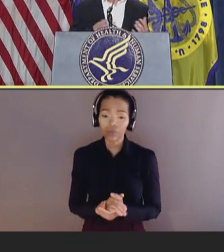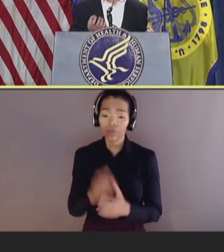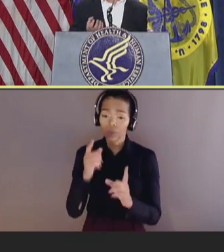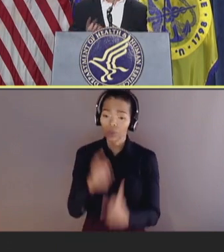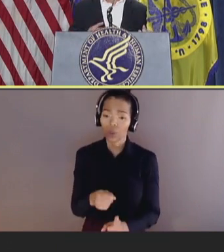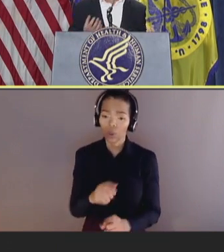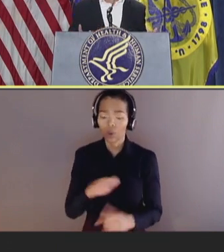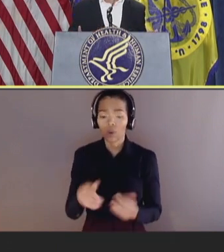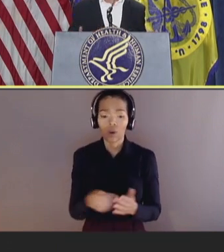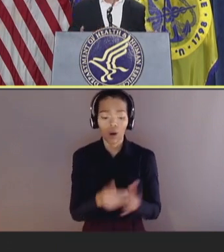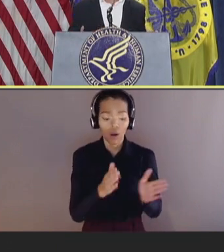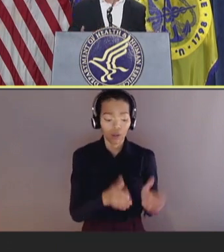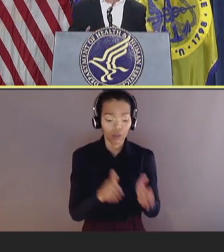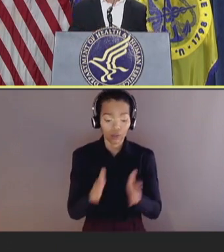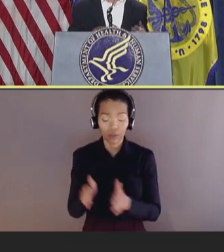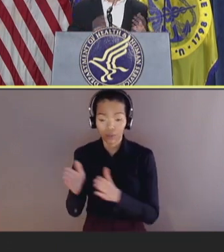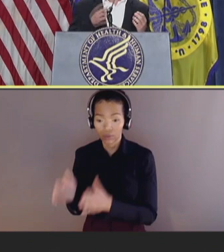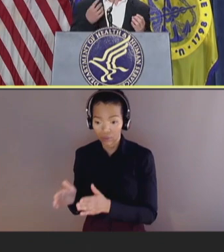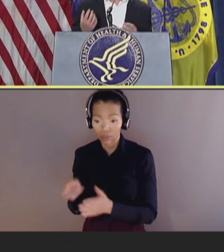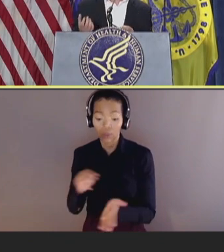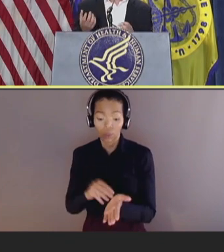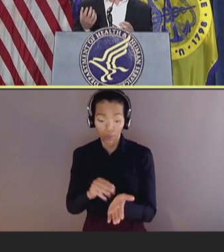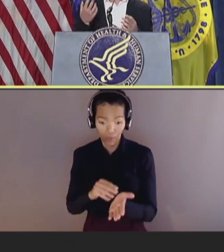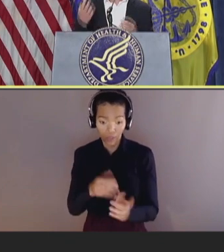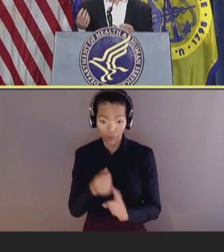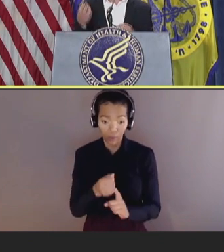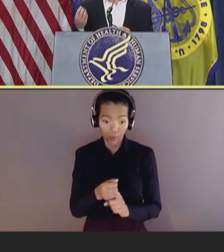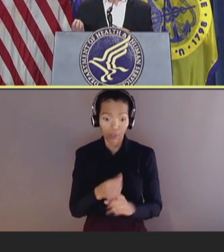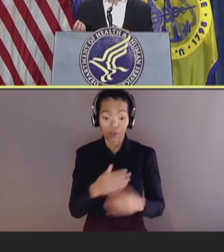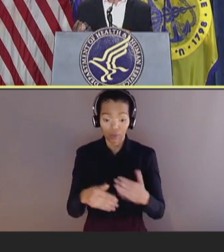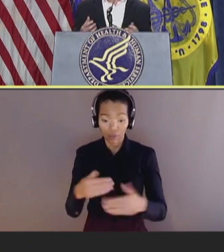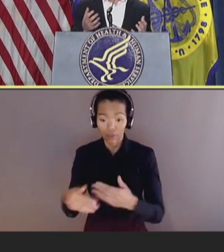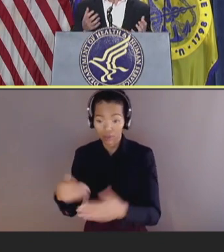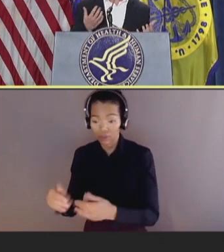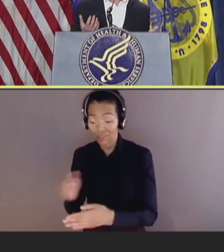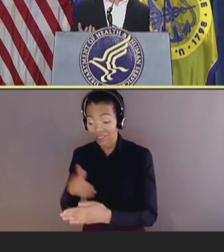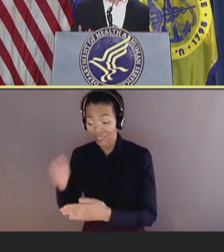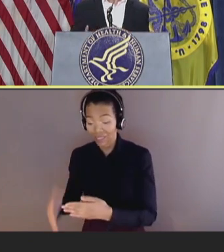steps that a provider goes through that that payment at the very end accounts for all of